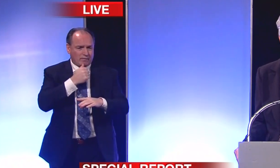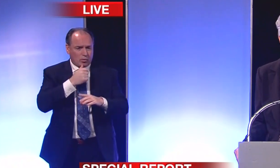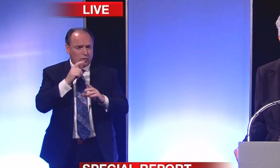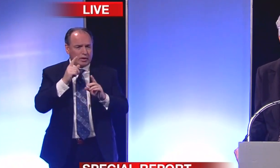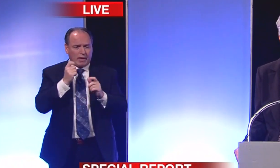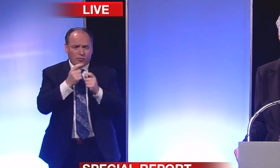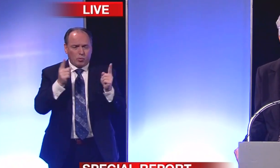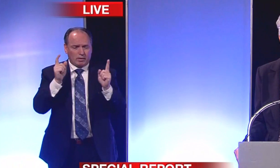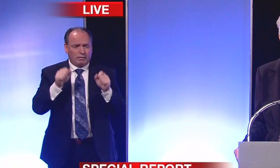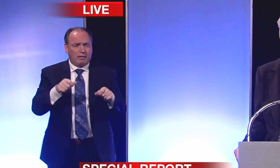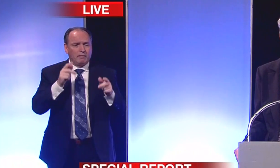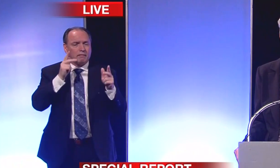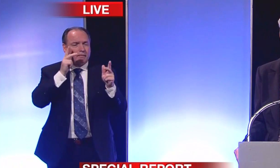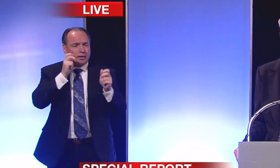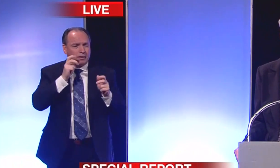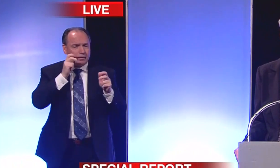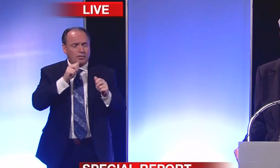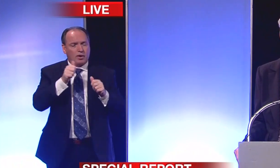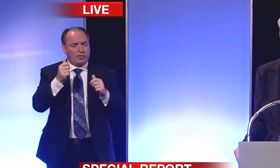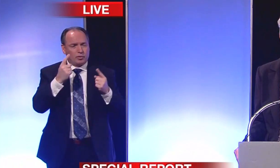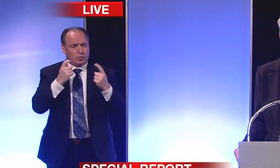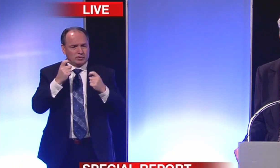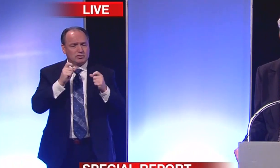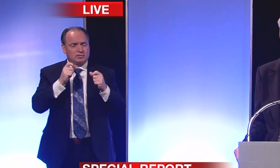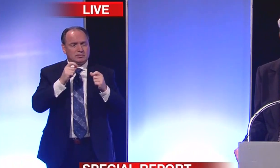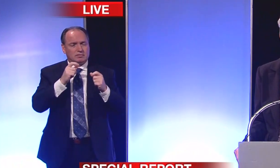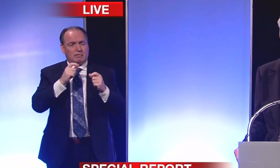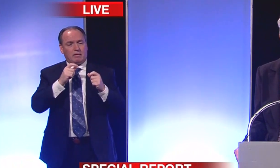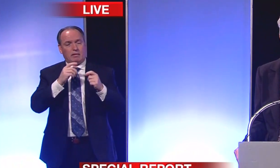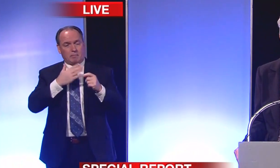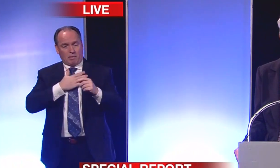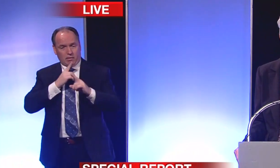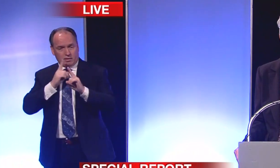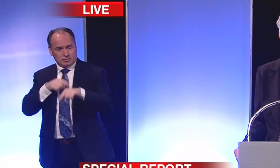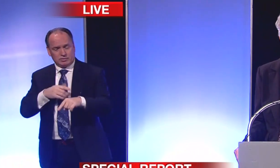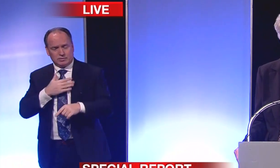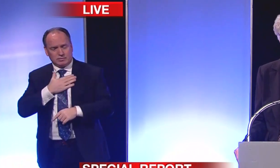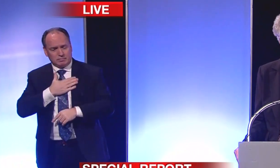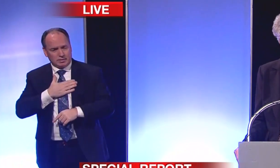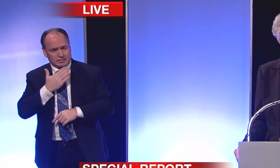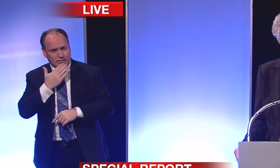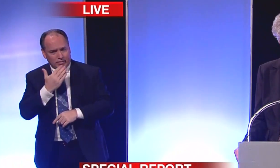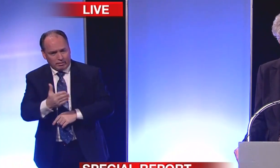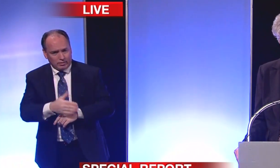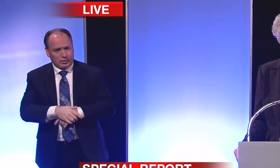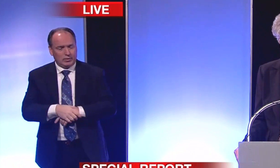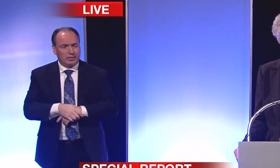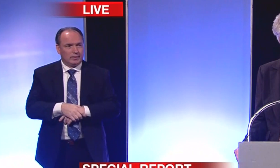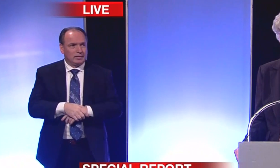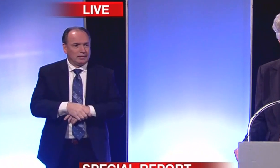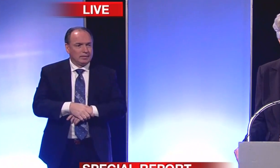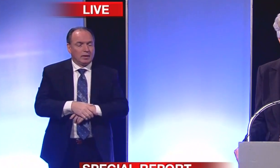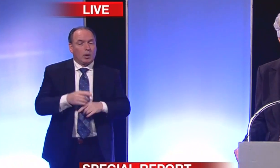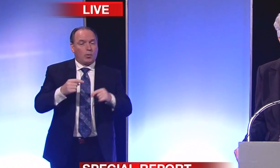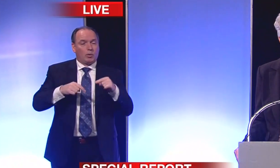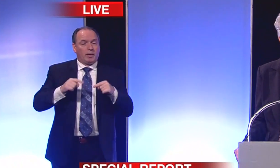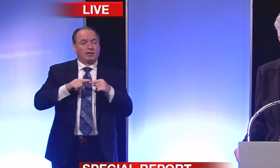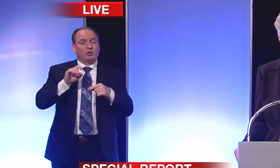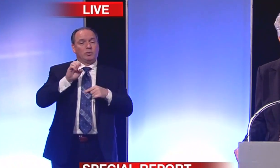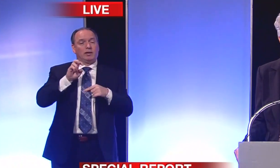MICROPHONES STILL NOT NEEDED. I NEED EVERYONE TO PLEASE MUTE YOUR MICROPHONES SO THAT